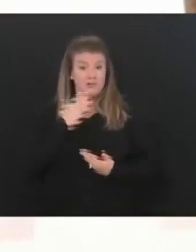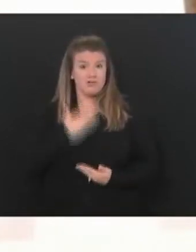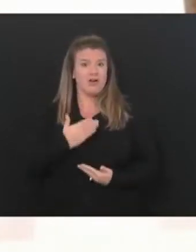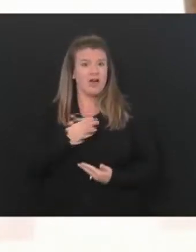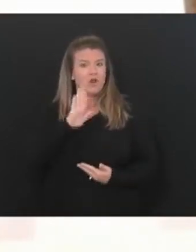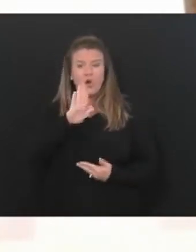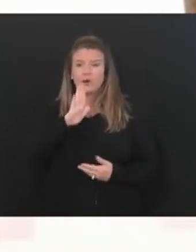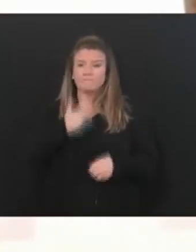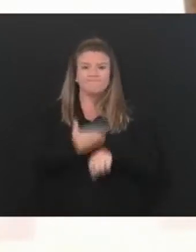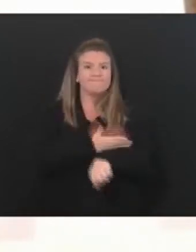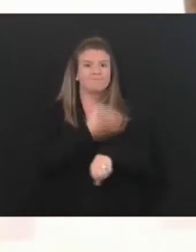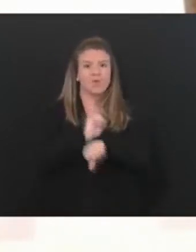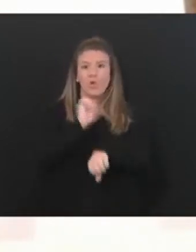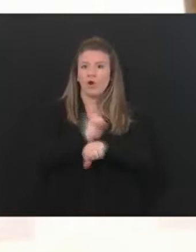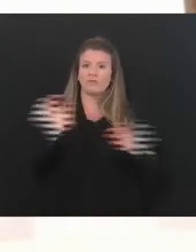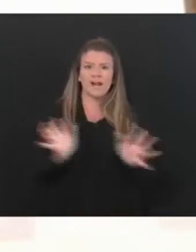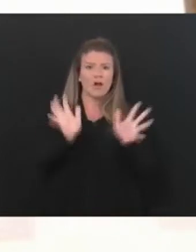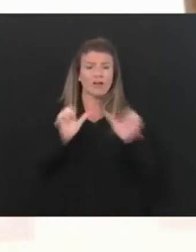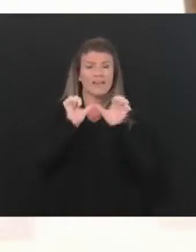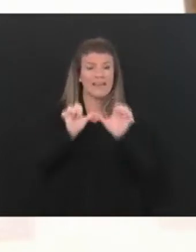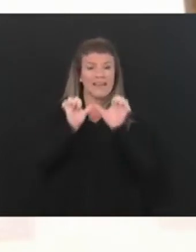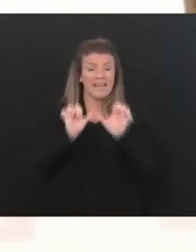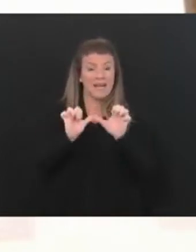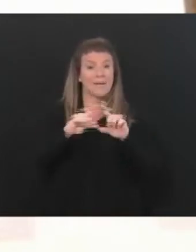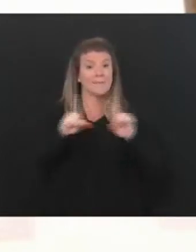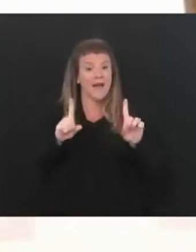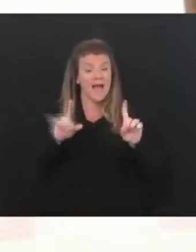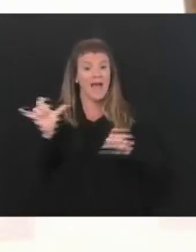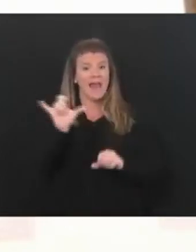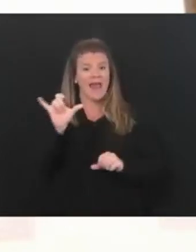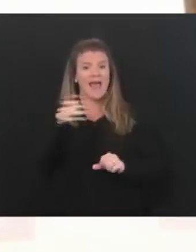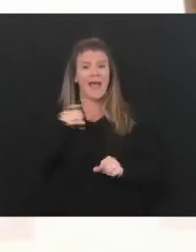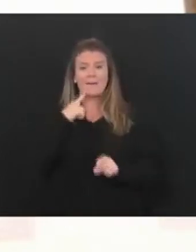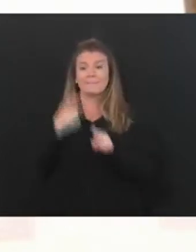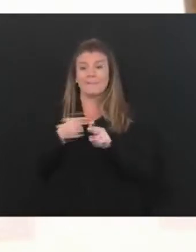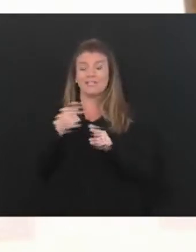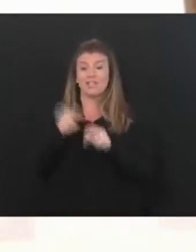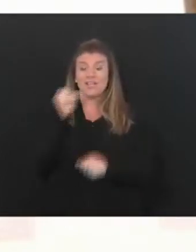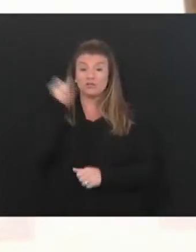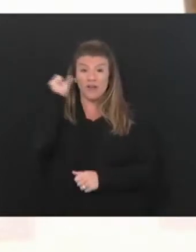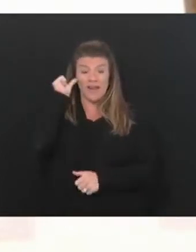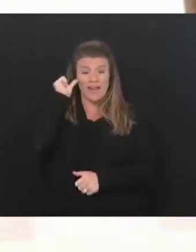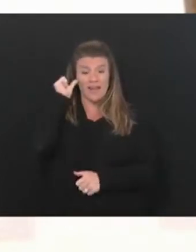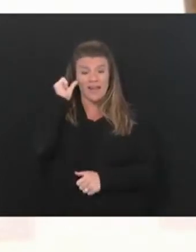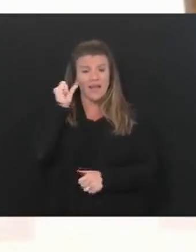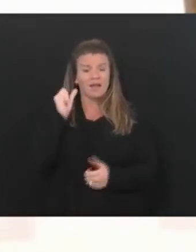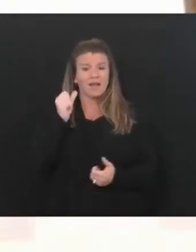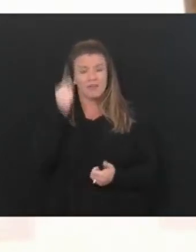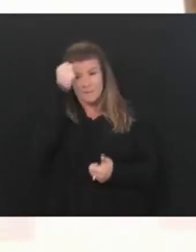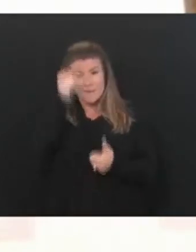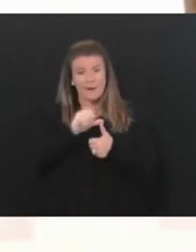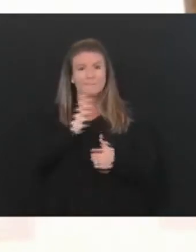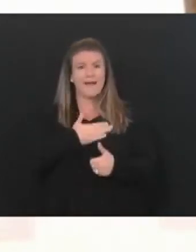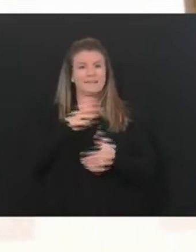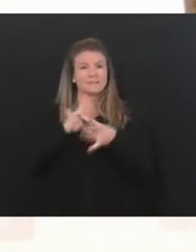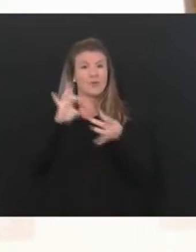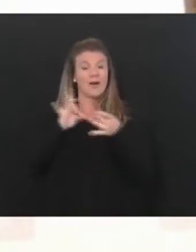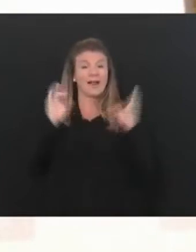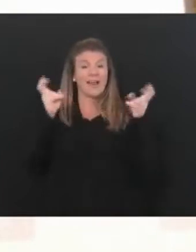GOOD NEWS, AND WE WANT PEOPLE TO FEEL GOOD, DESERVEDLY SO, FOR THE INCREDIBLE WORK THAT YOU'RE DOING, BUT AS I MENTIONED